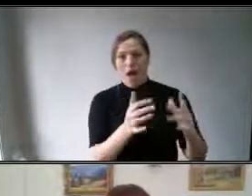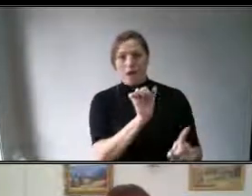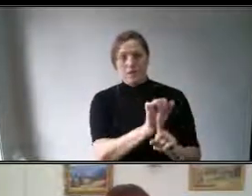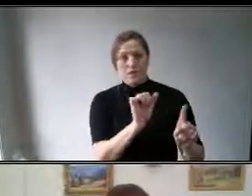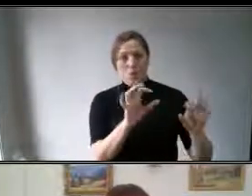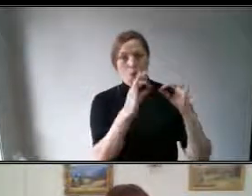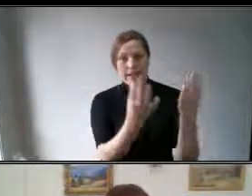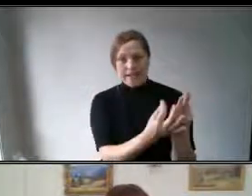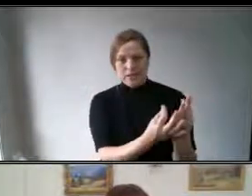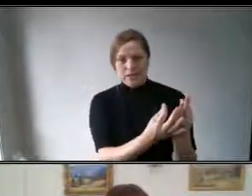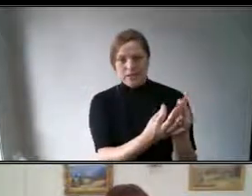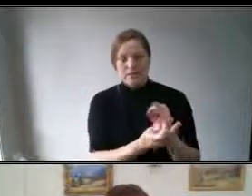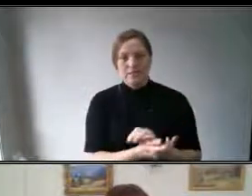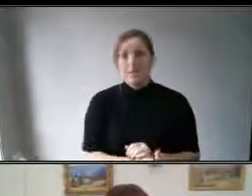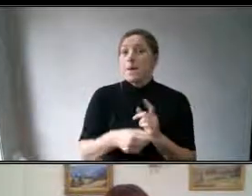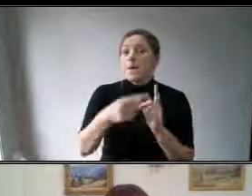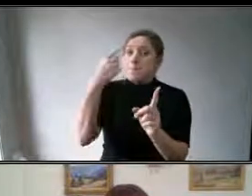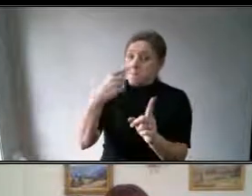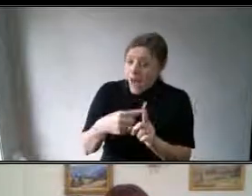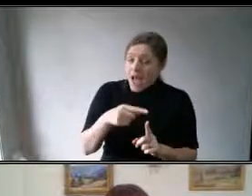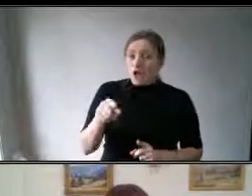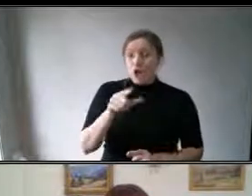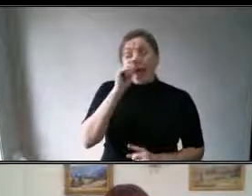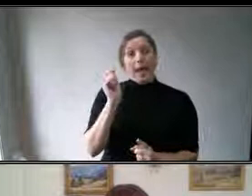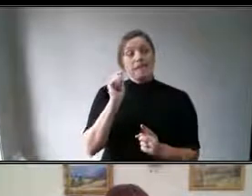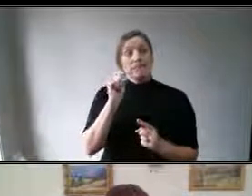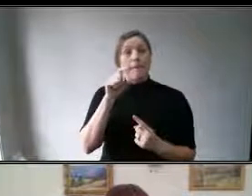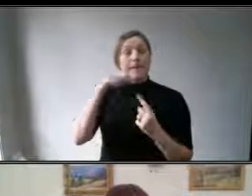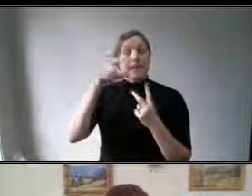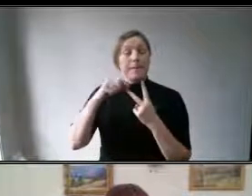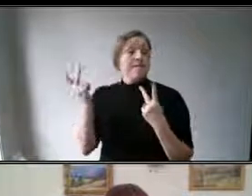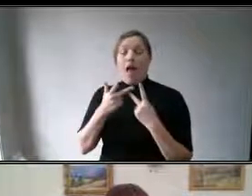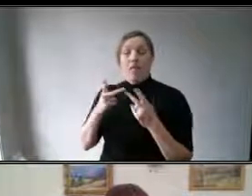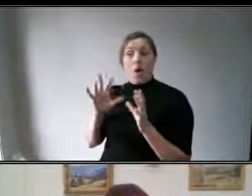got the option to choose a completely different organization all together if there's if there's